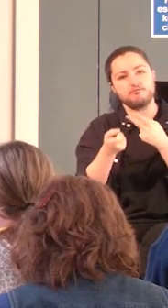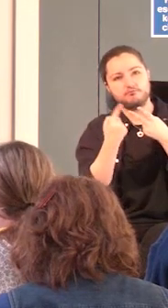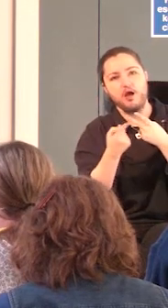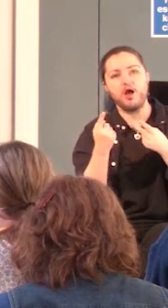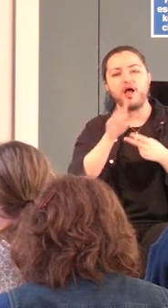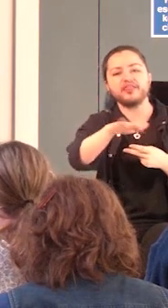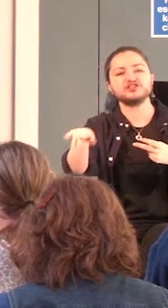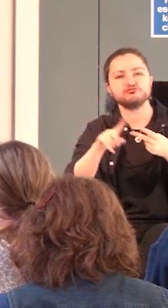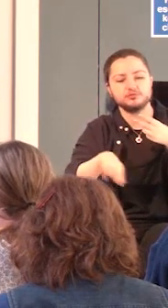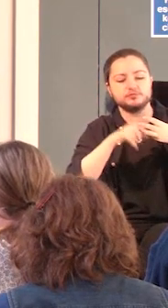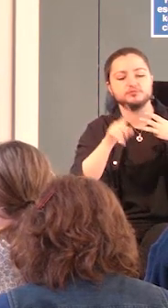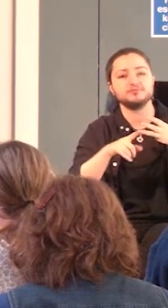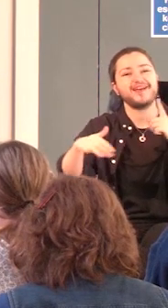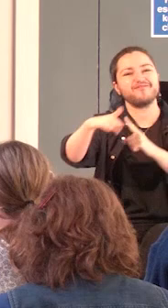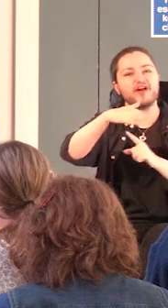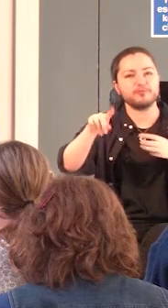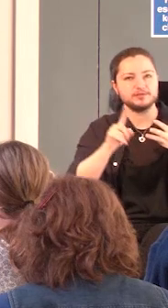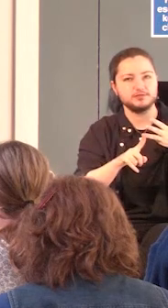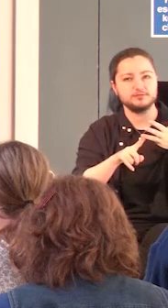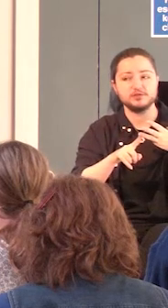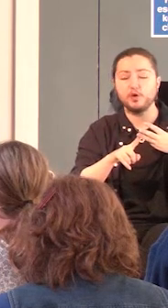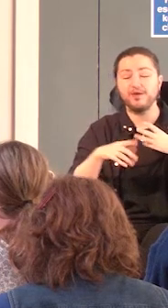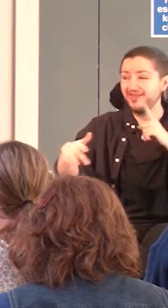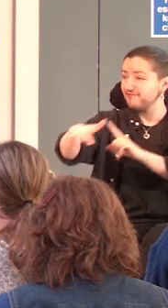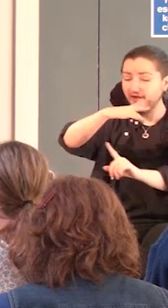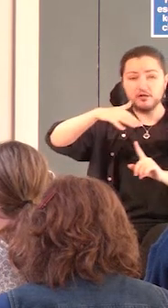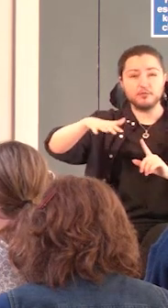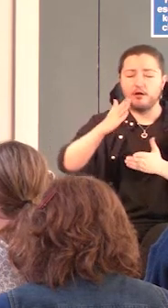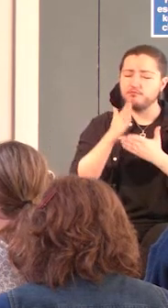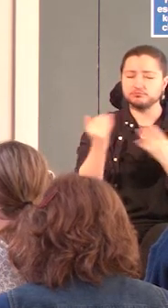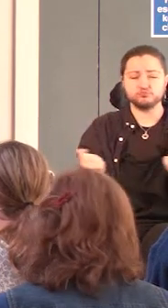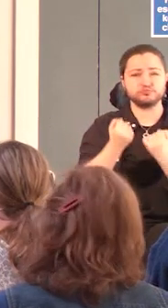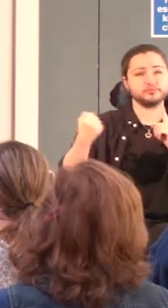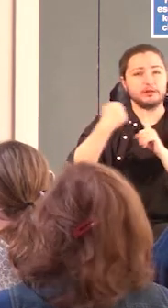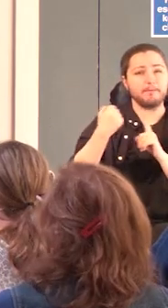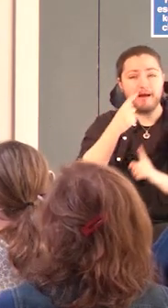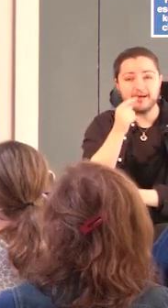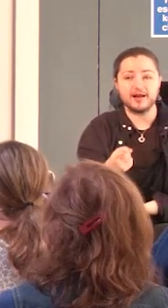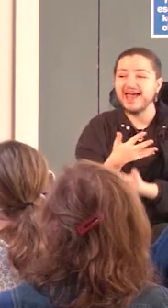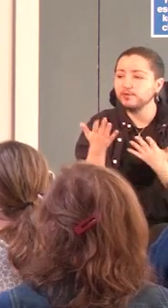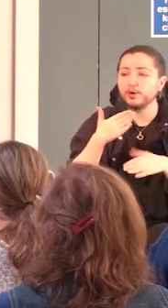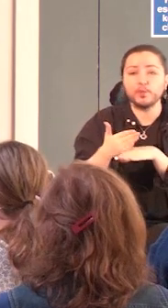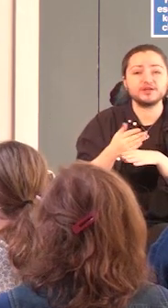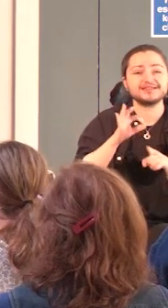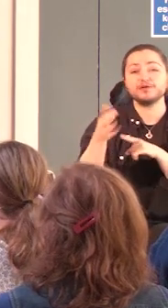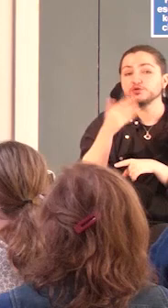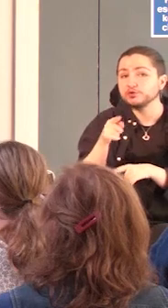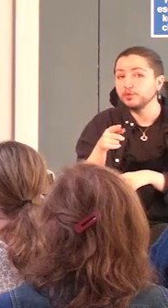but then the environment itself, the impact the environment can have. Now, anyone who works in a special school will know that this can be a bit of